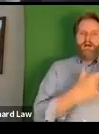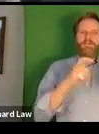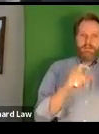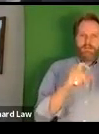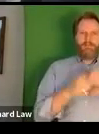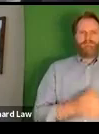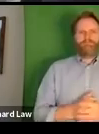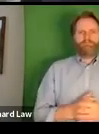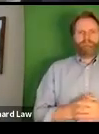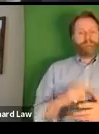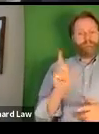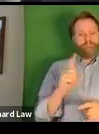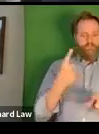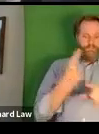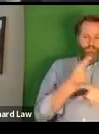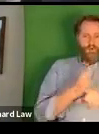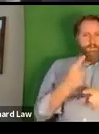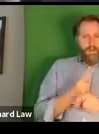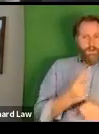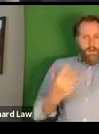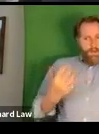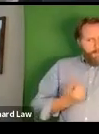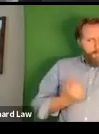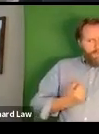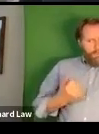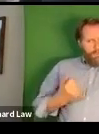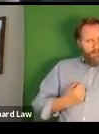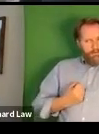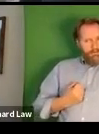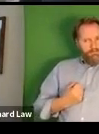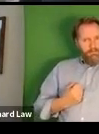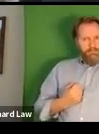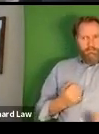see as a weakened position that PCS finds itself in after previous pay